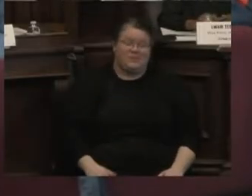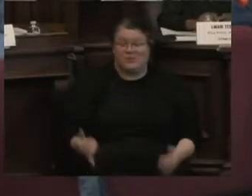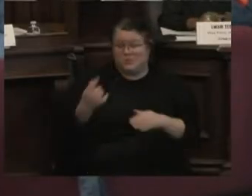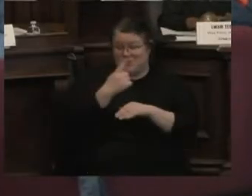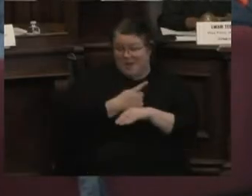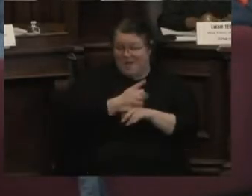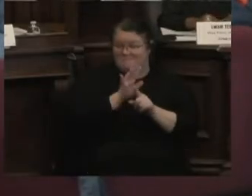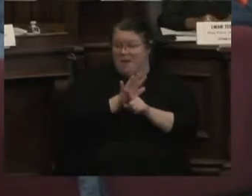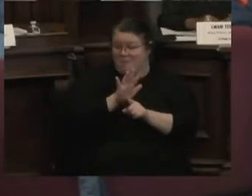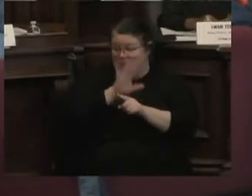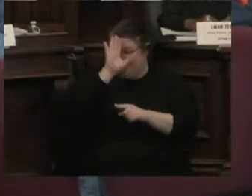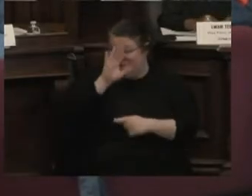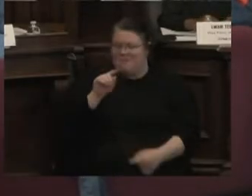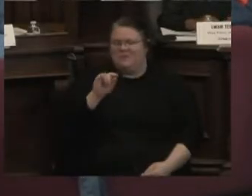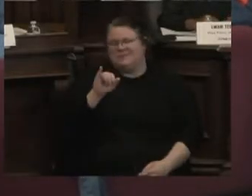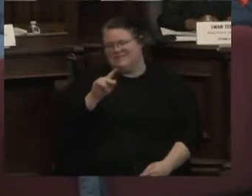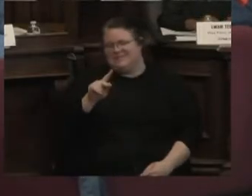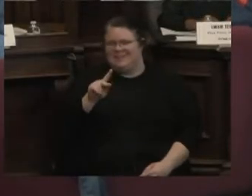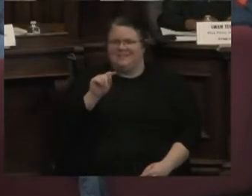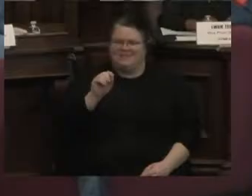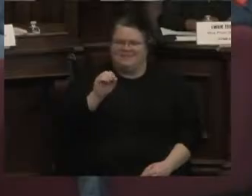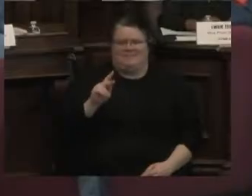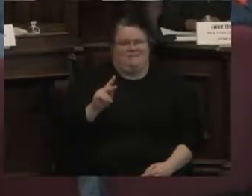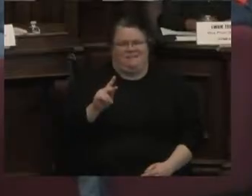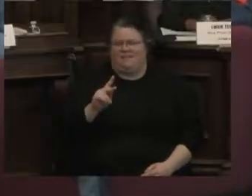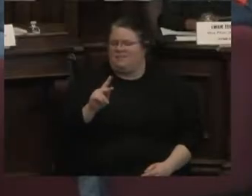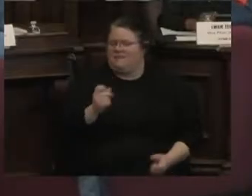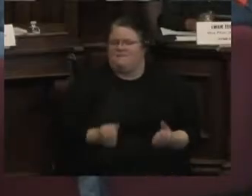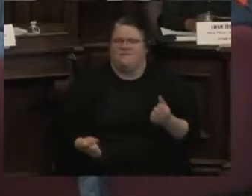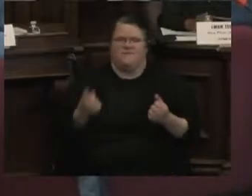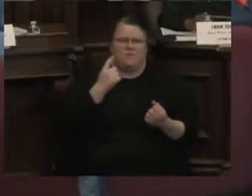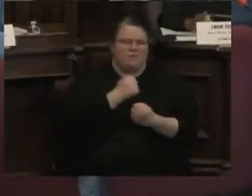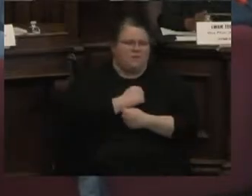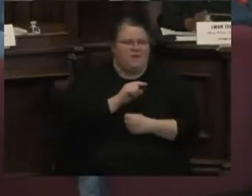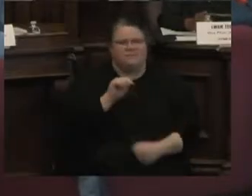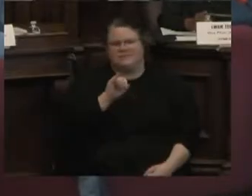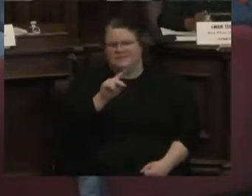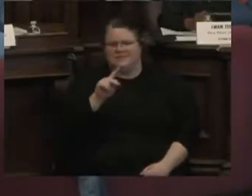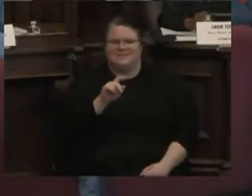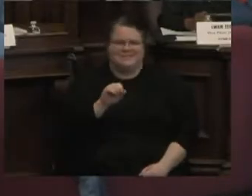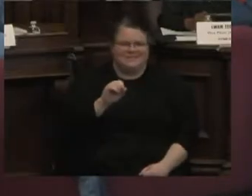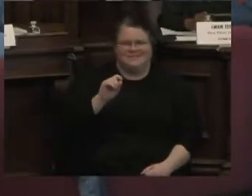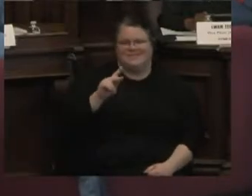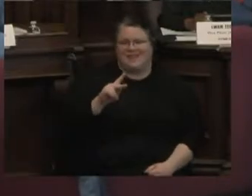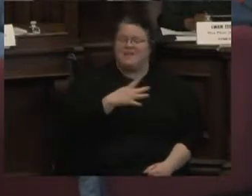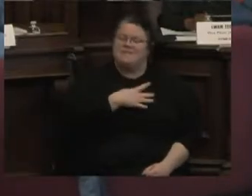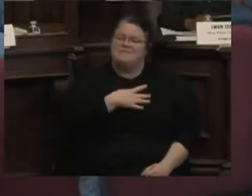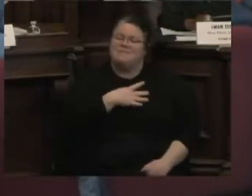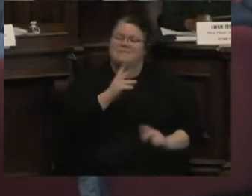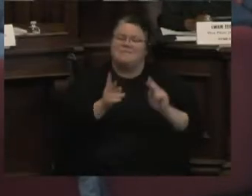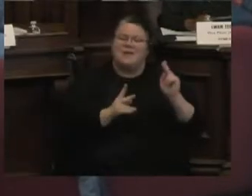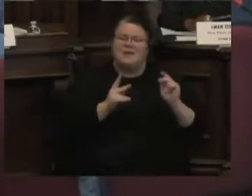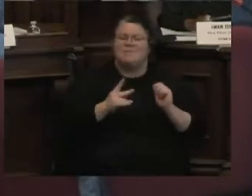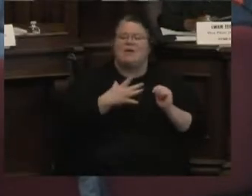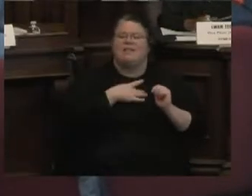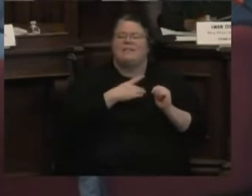to because we know whether we like it or not, what are we in